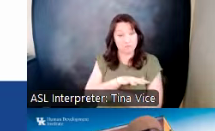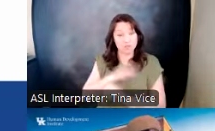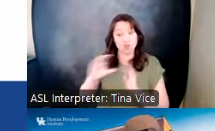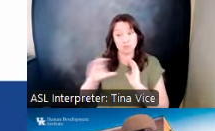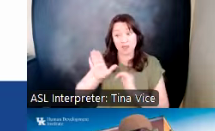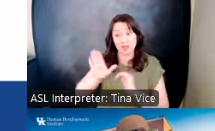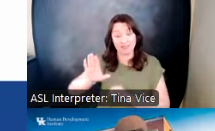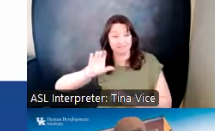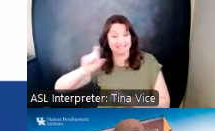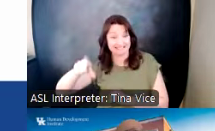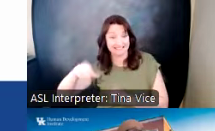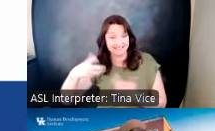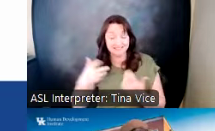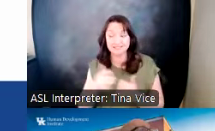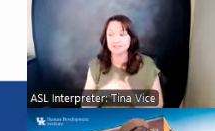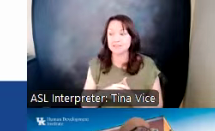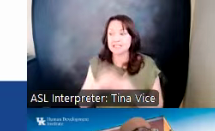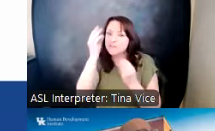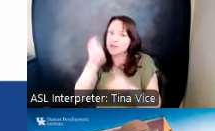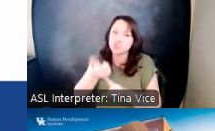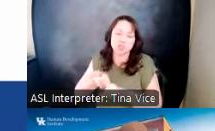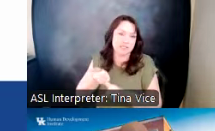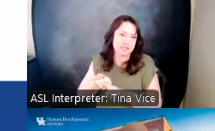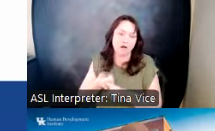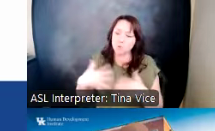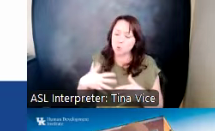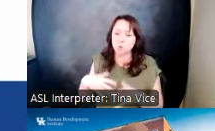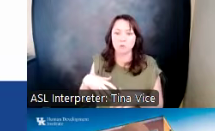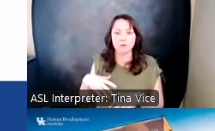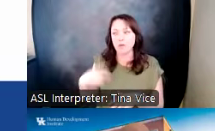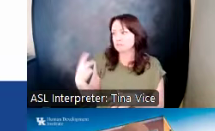information itself, especially as Morgan and I support health education and programs and services, is the